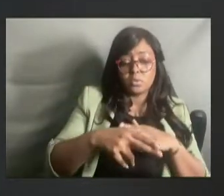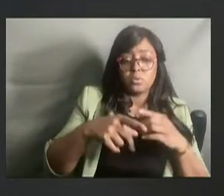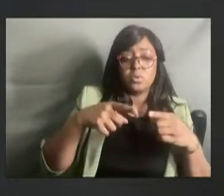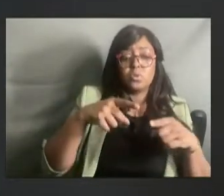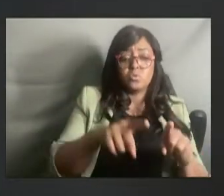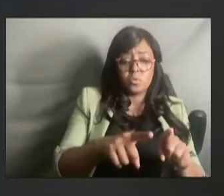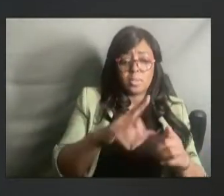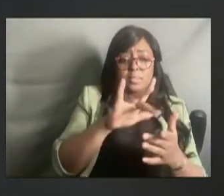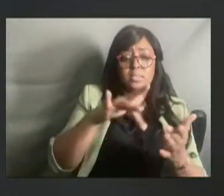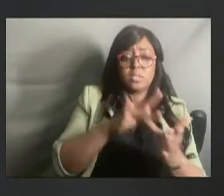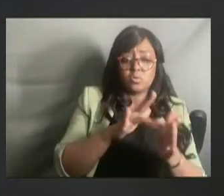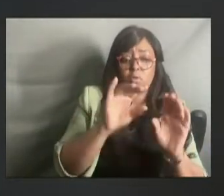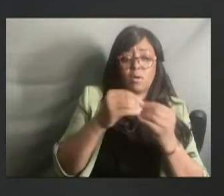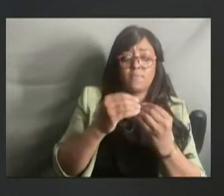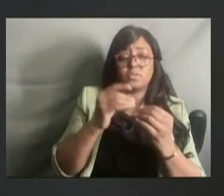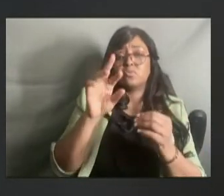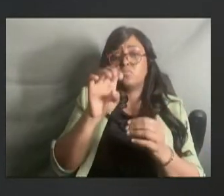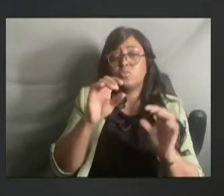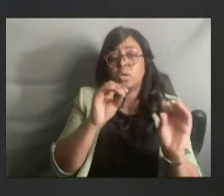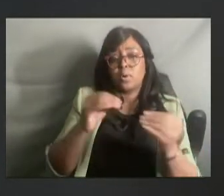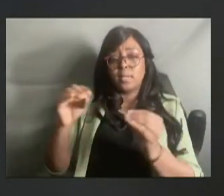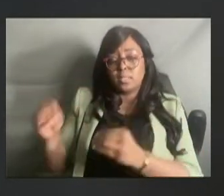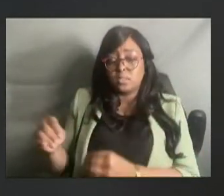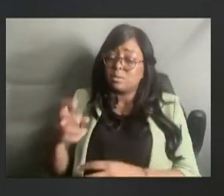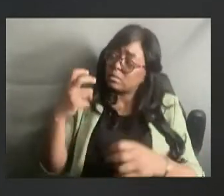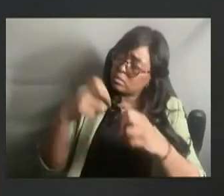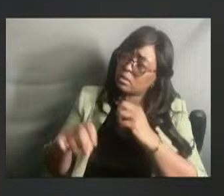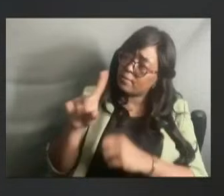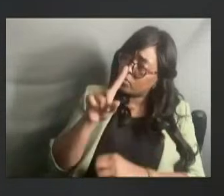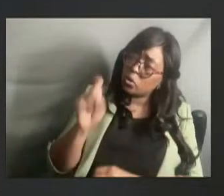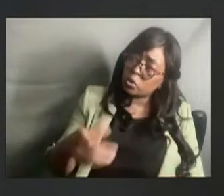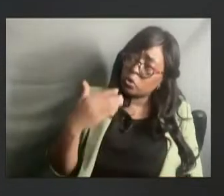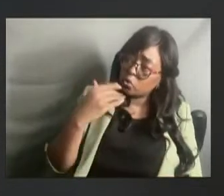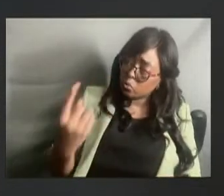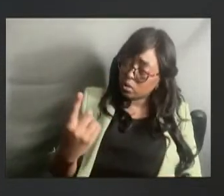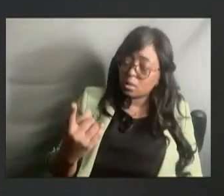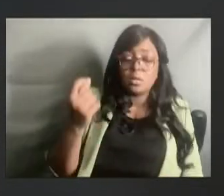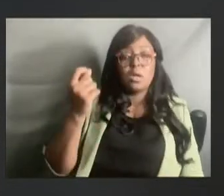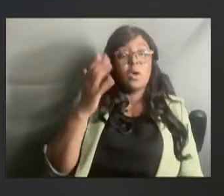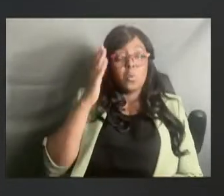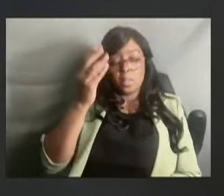families during the central office reorganization. Whew!